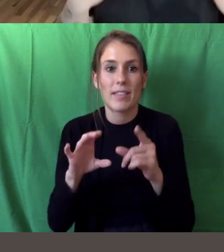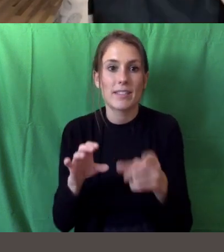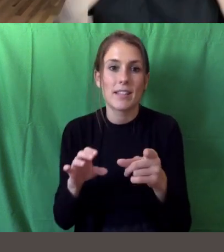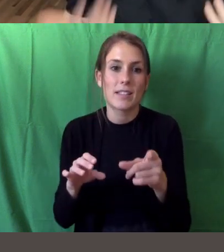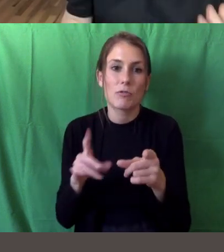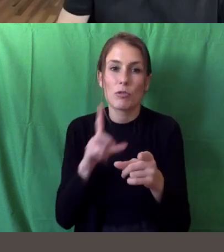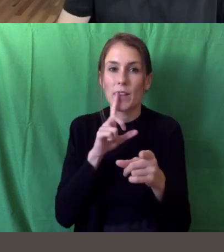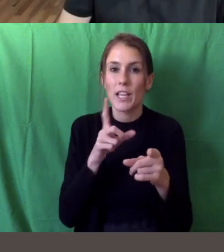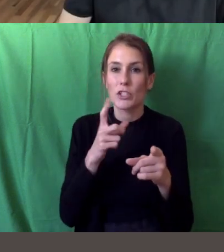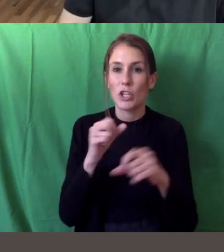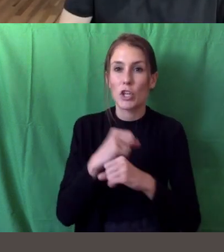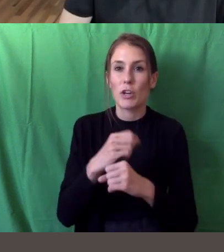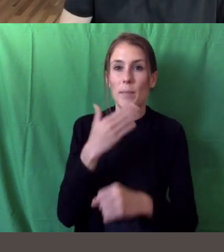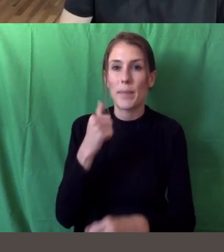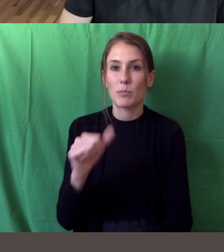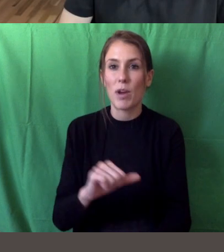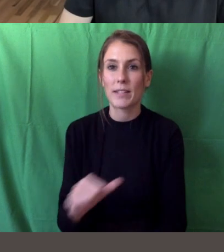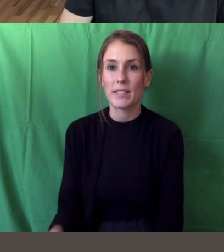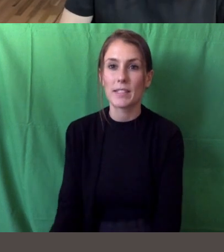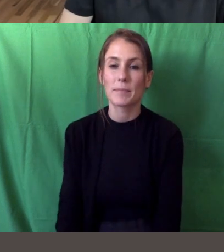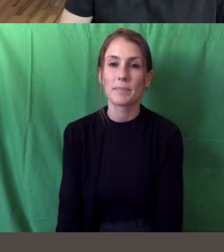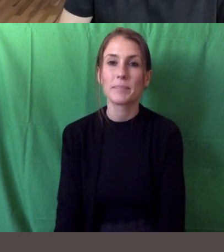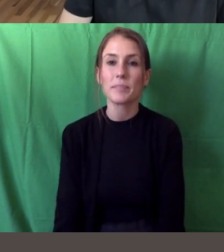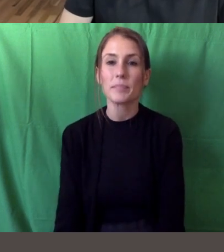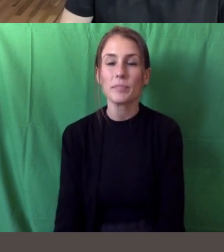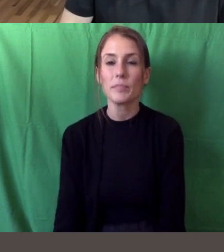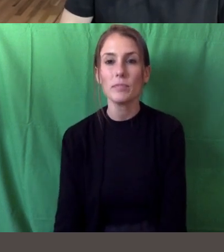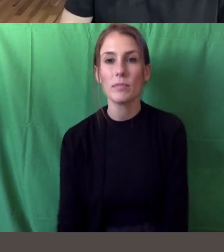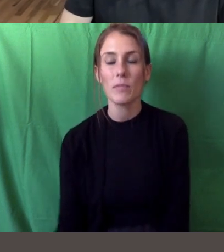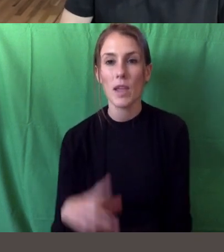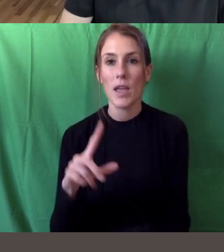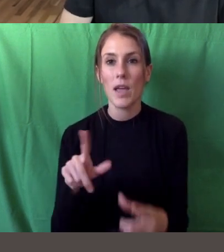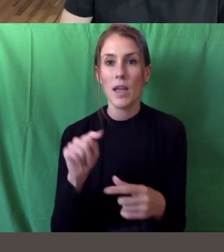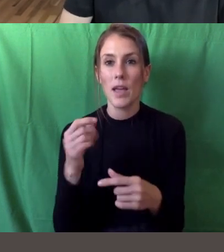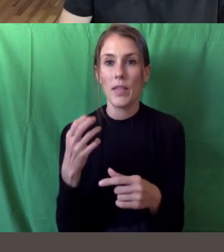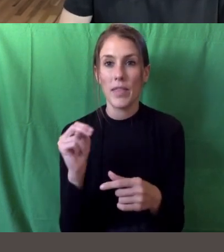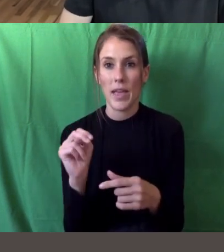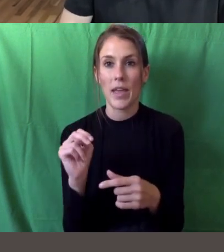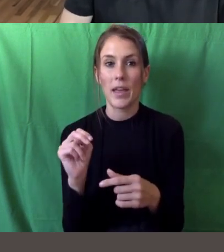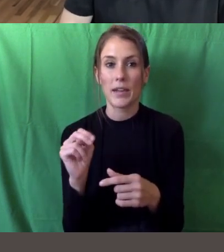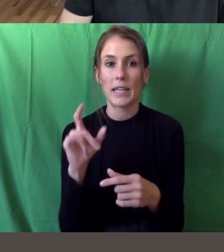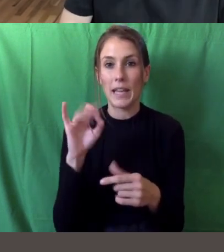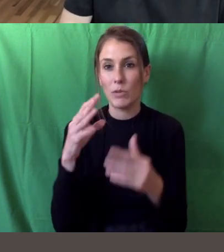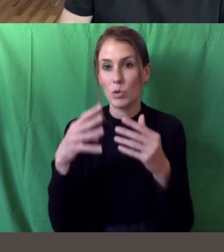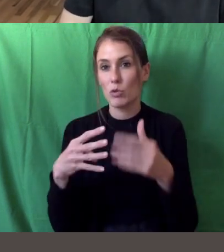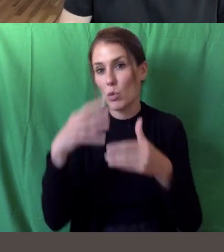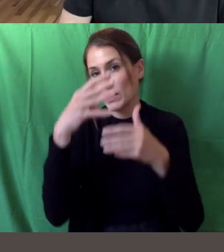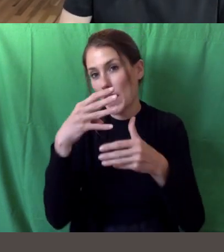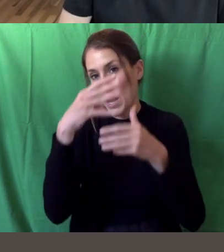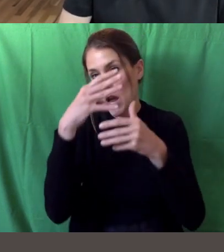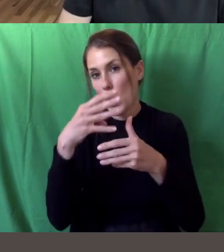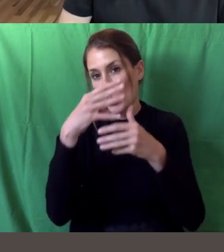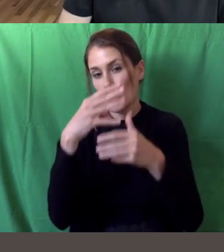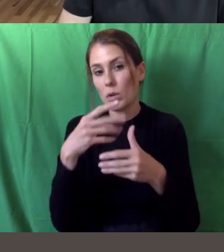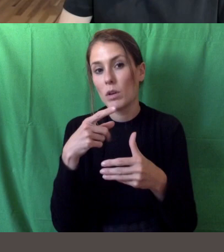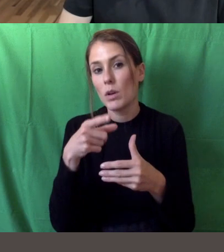This is a security best practice, which we love. And then if we scroll down a little bit in this file,